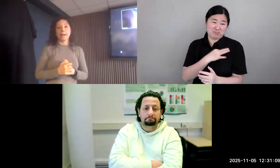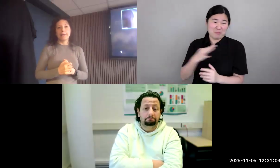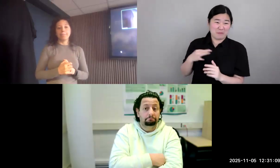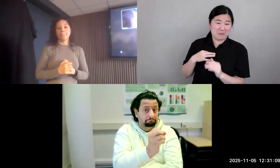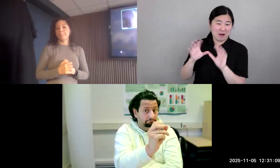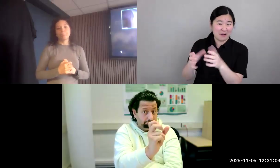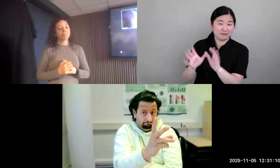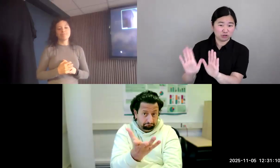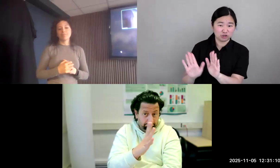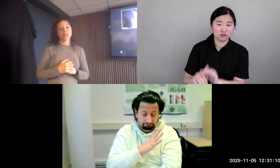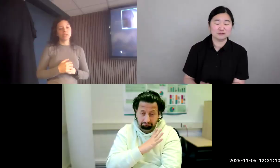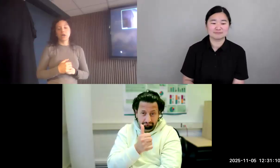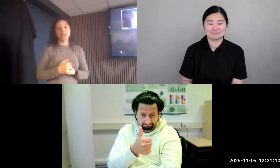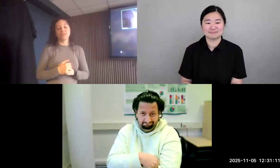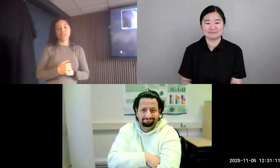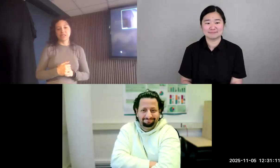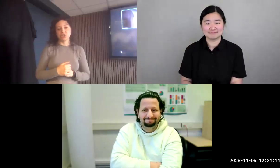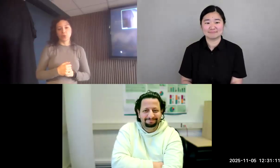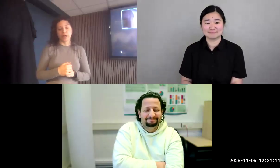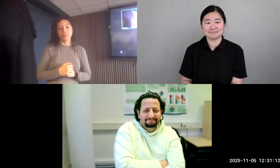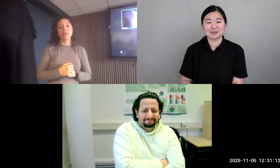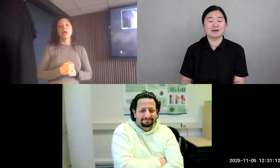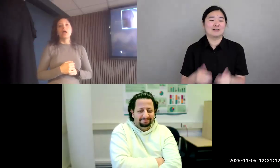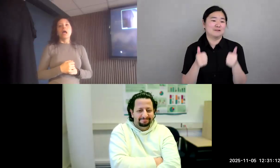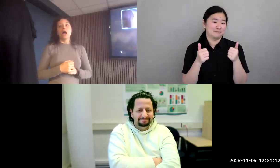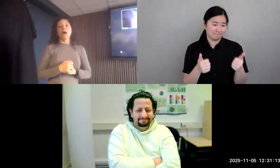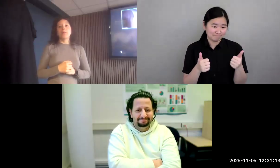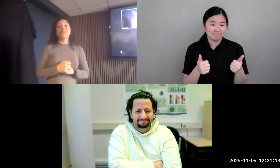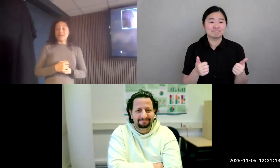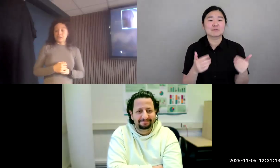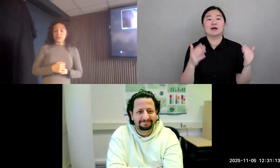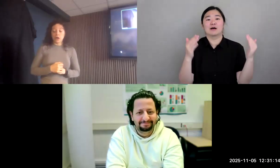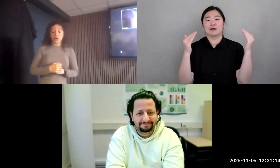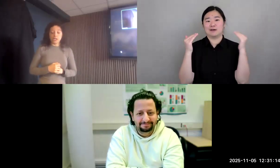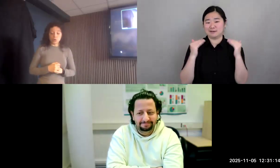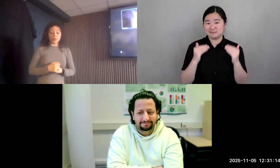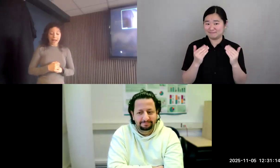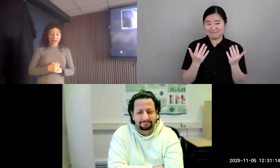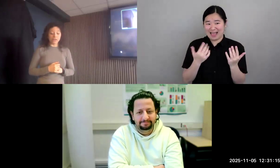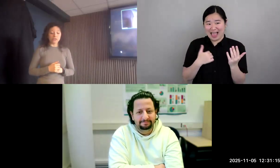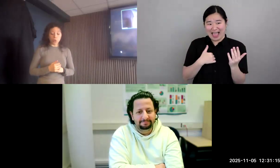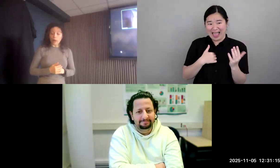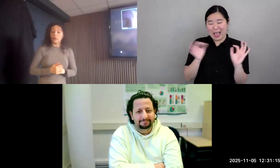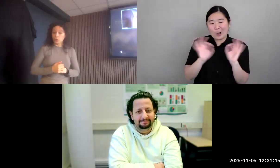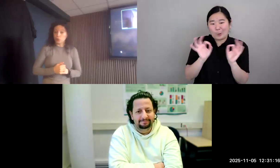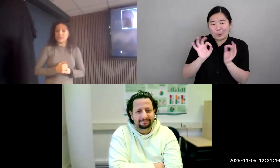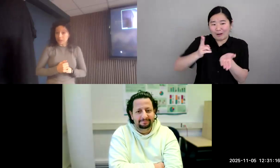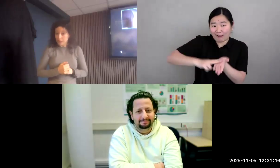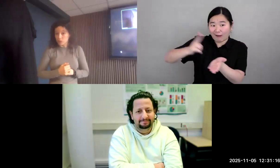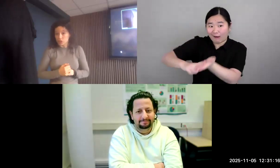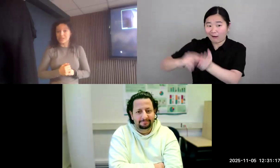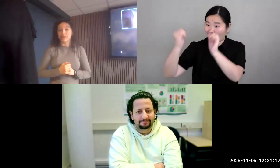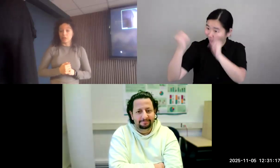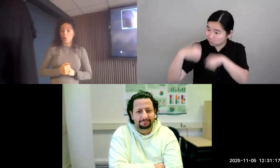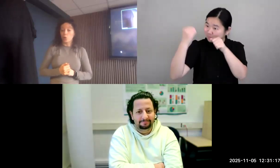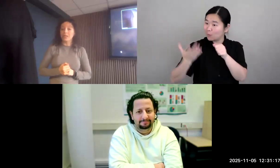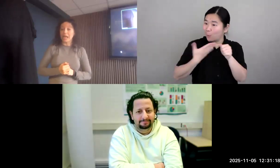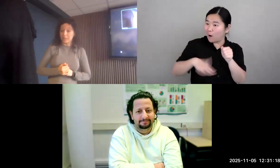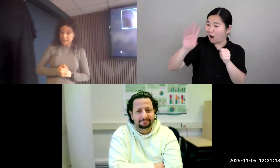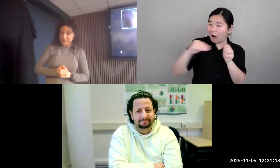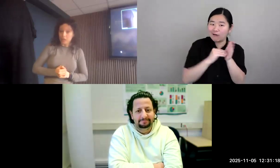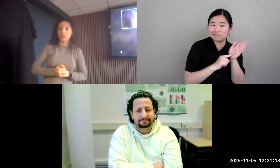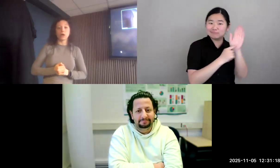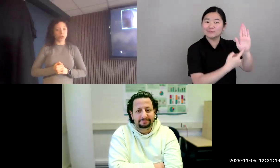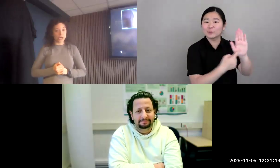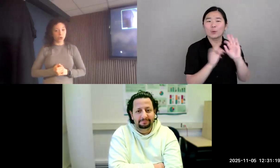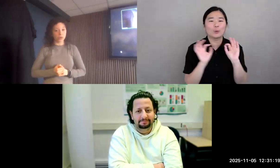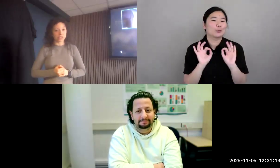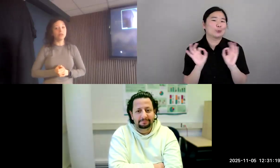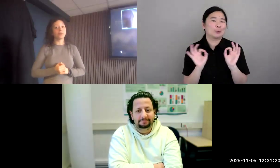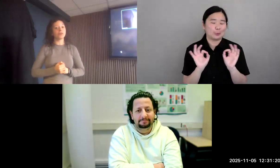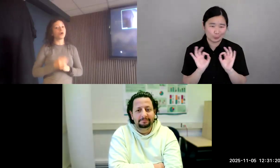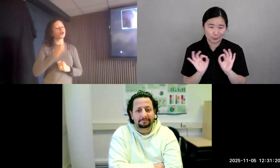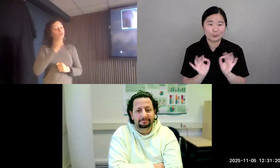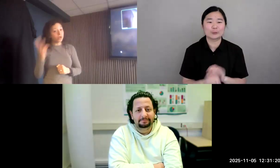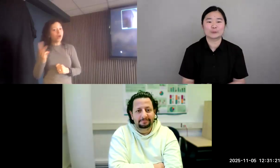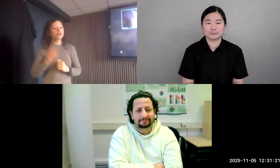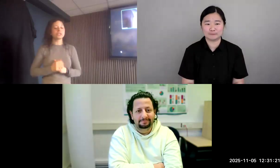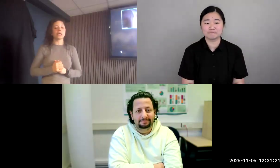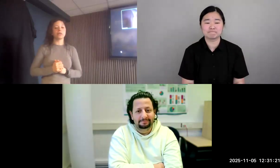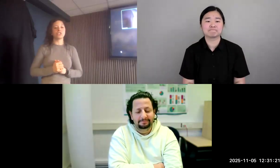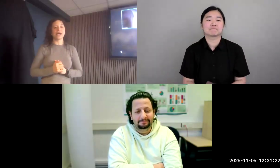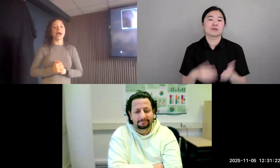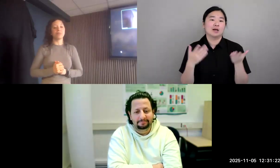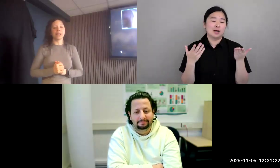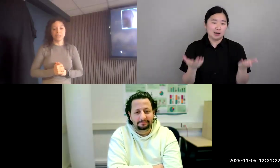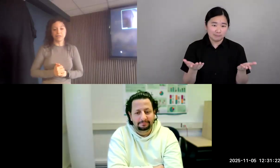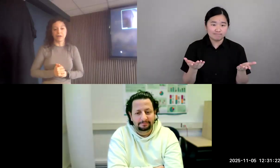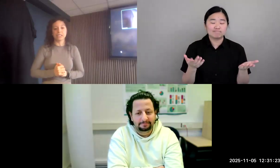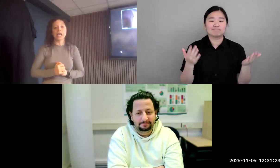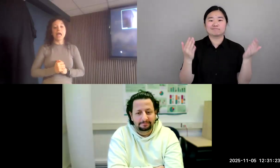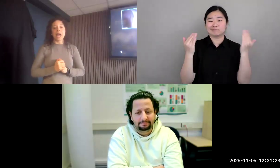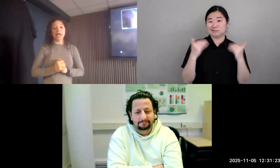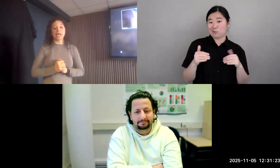I don't have consent to show that. Yes, Israel has quite a few sign languages, and not only ABSL or KQSL, but there are 3 other sign languages that have been identified.